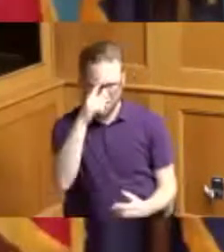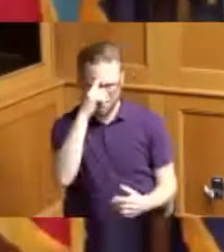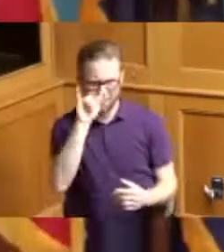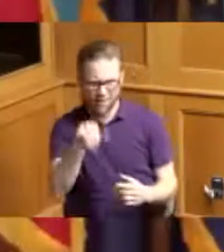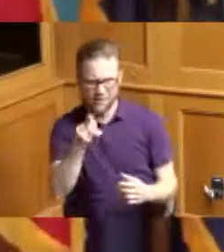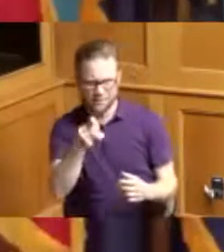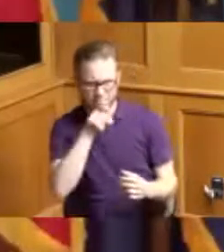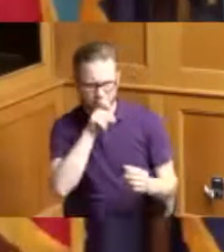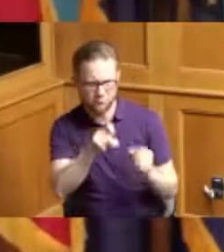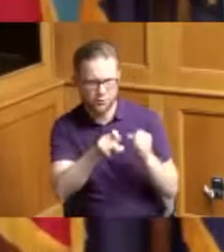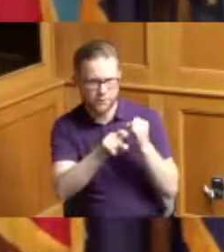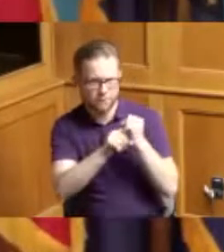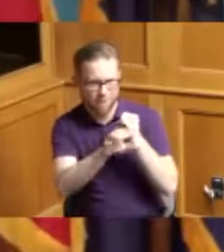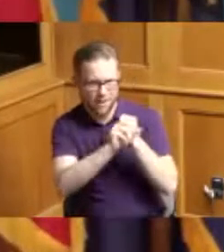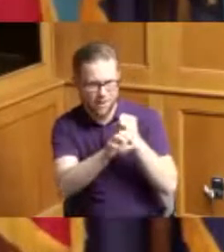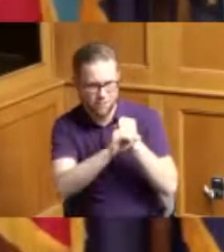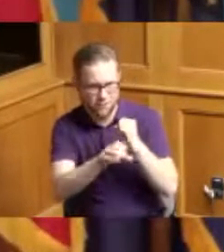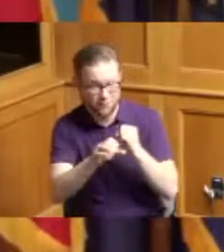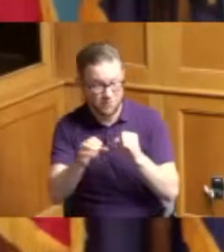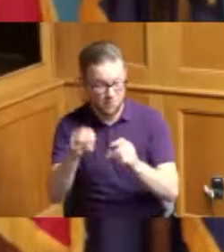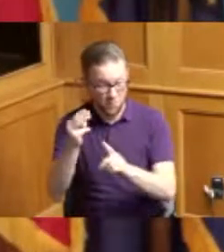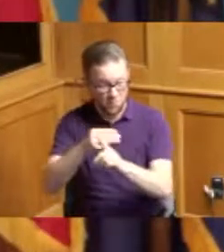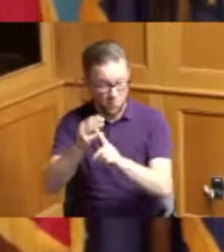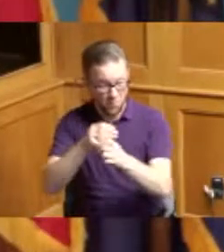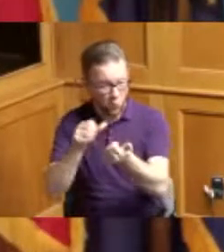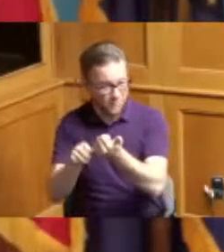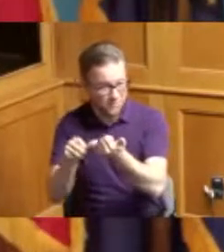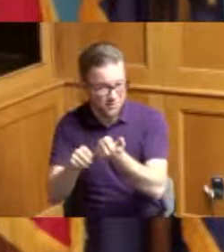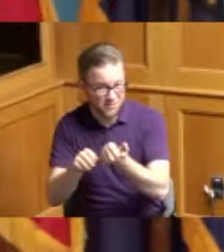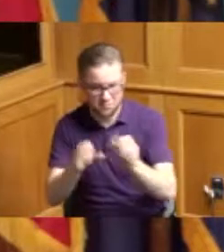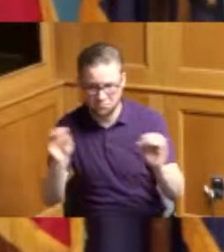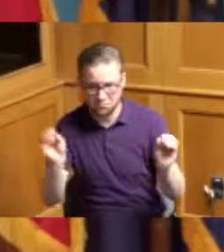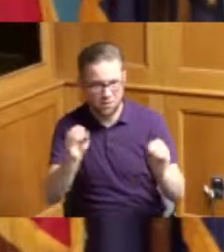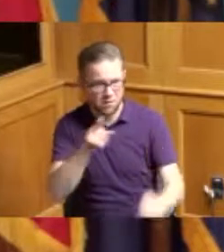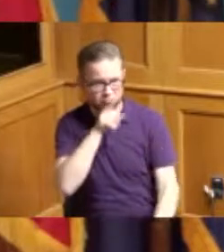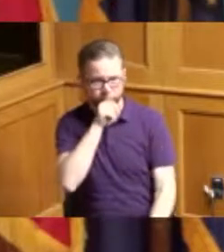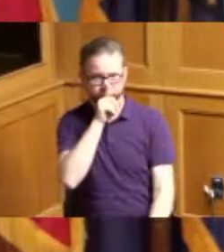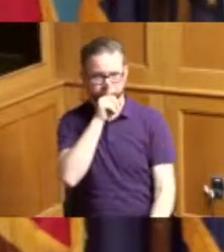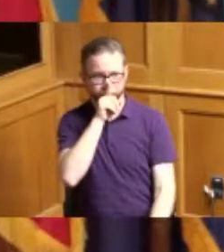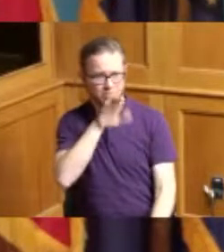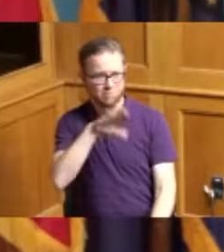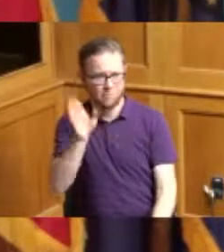because we didn't have any advertising going when we rolled this one out we had a press conference